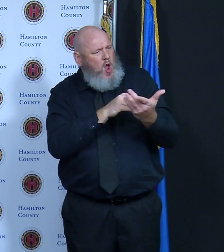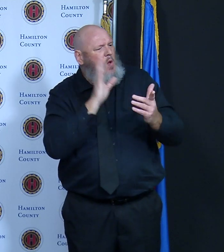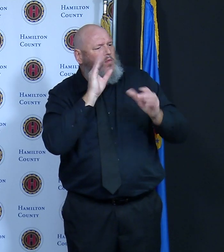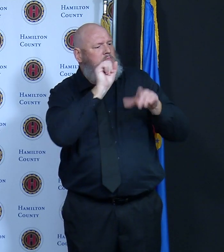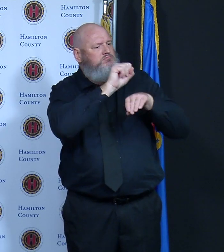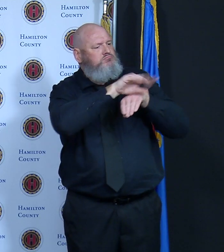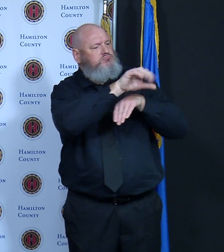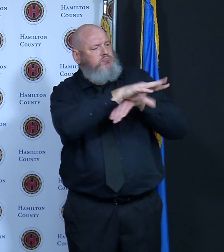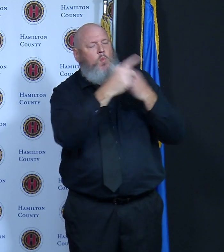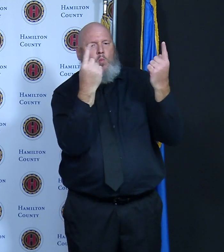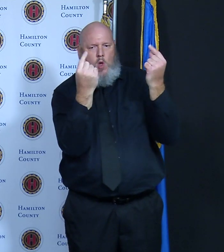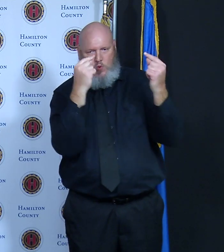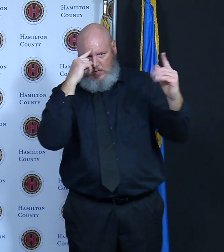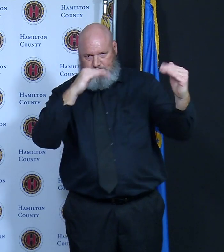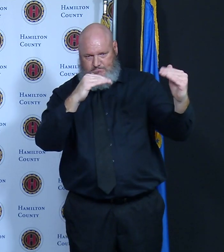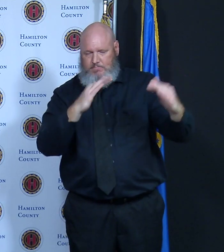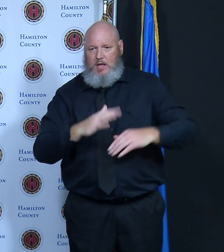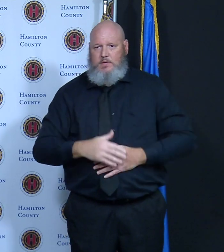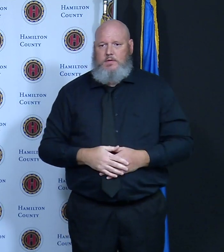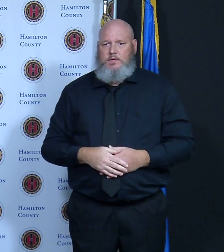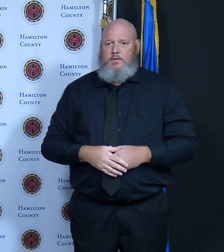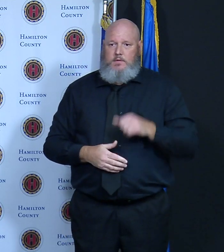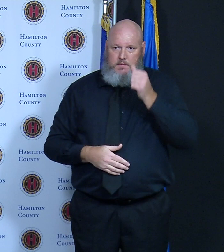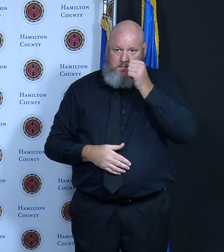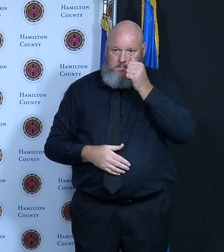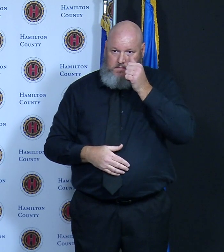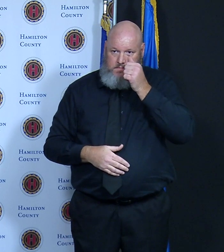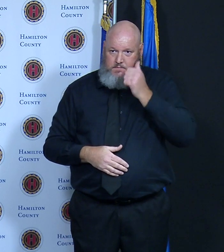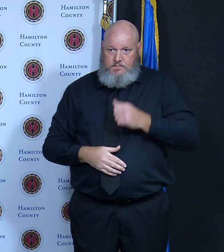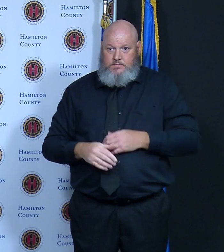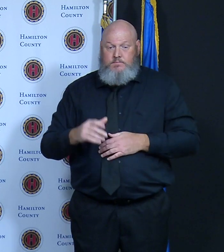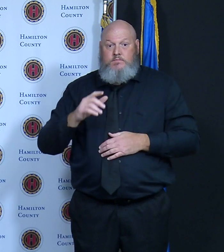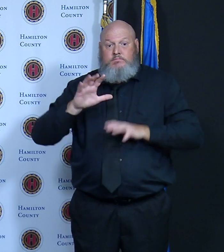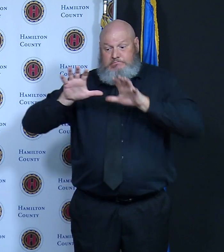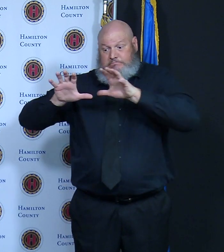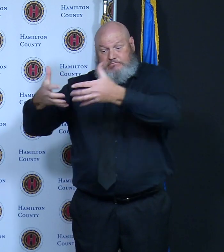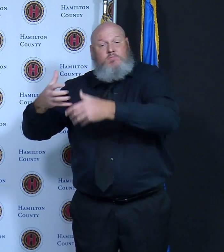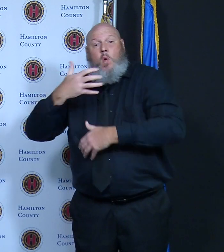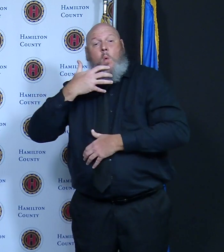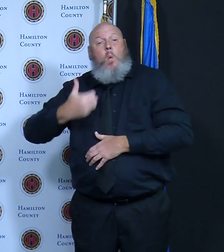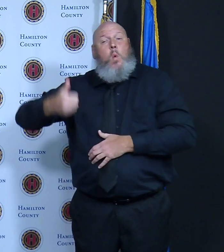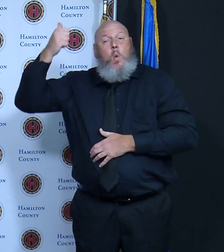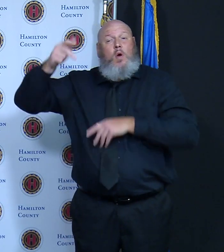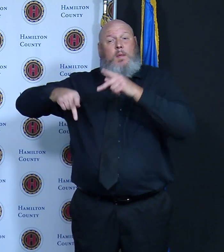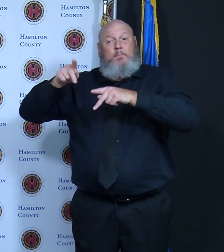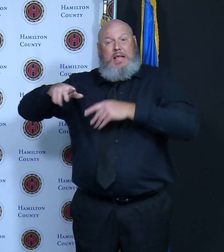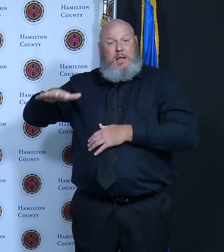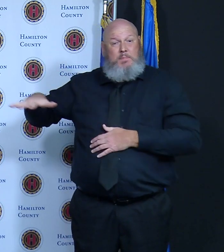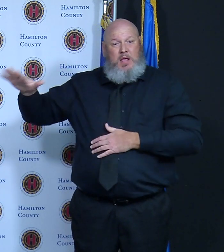certain age then might be tested and directed to you know a testing facility